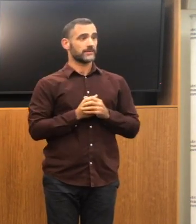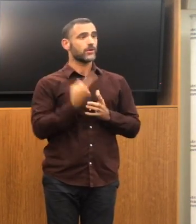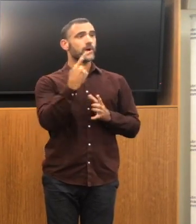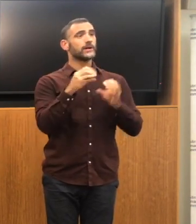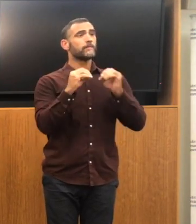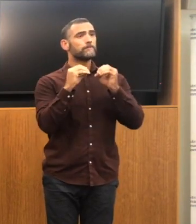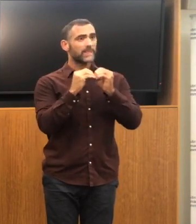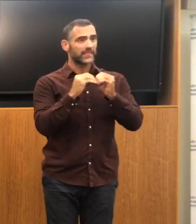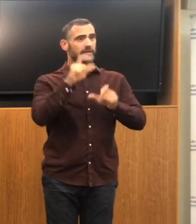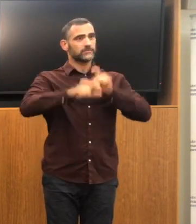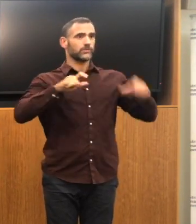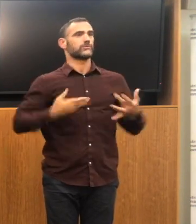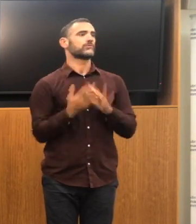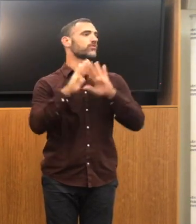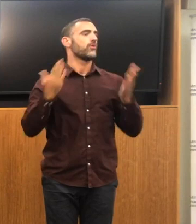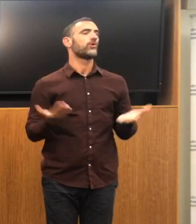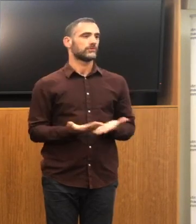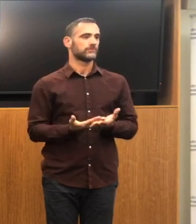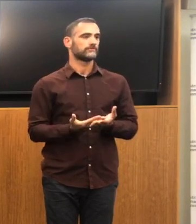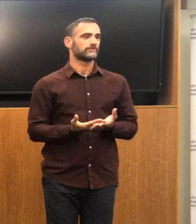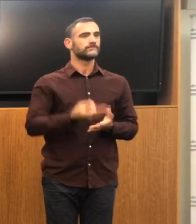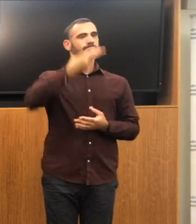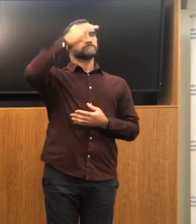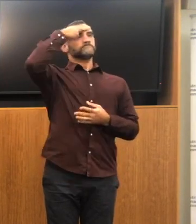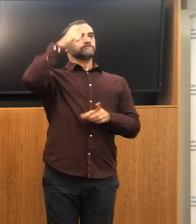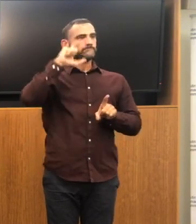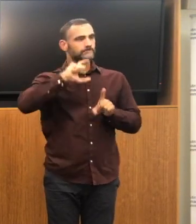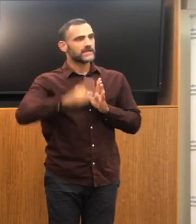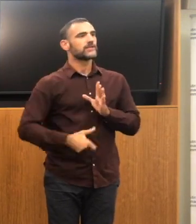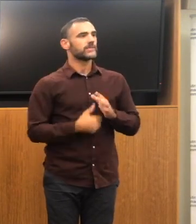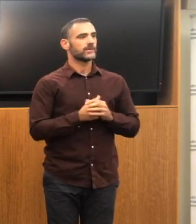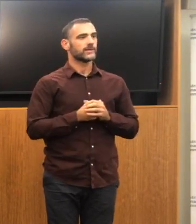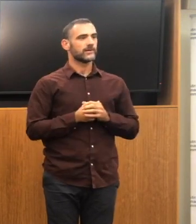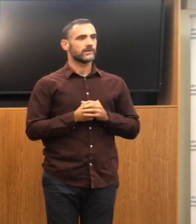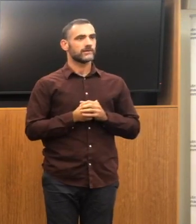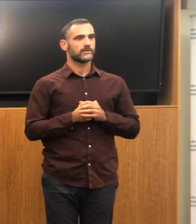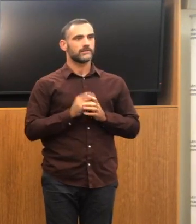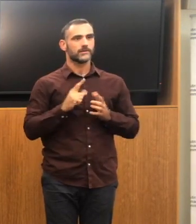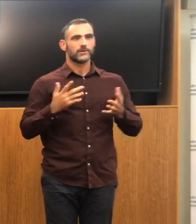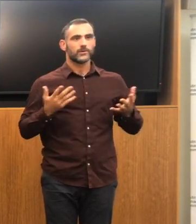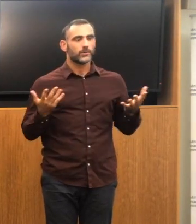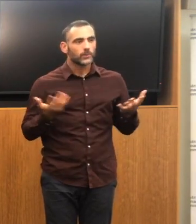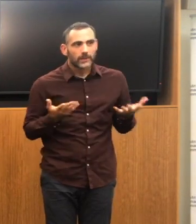who have a disability. And yet, they're still invisible when it comes to our